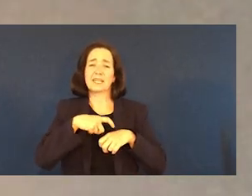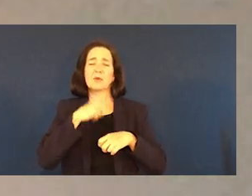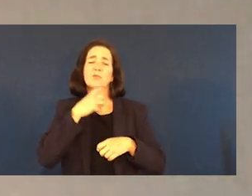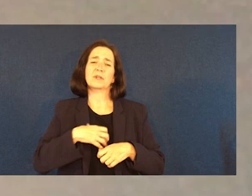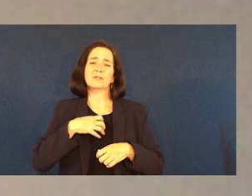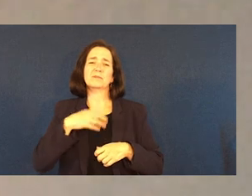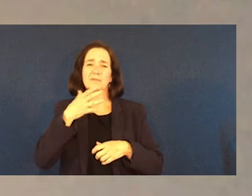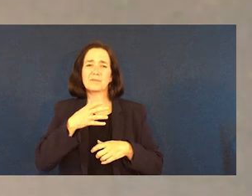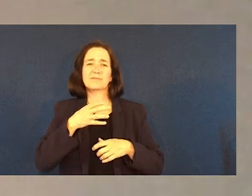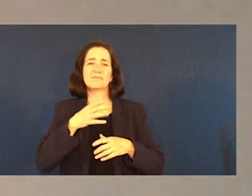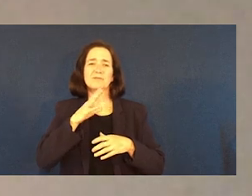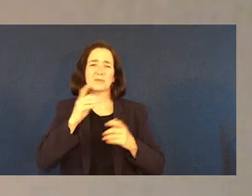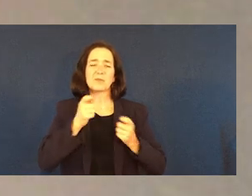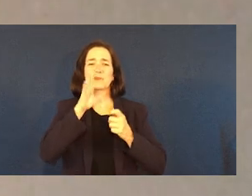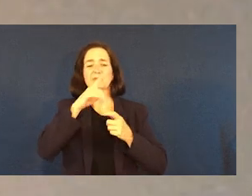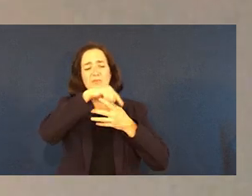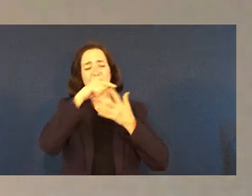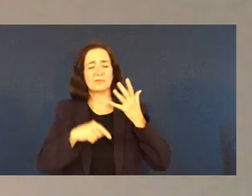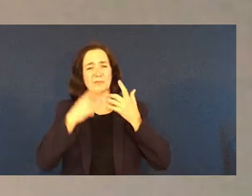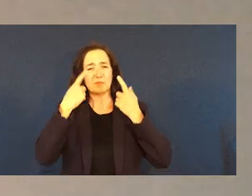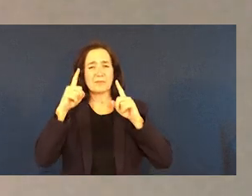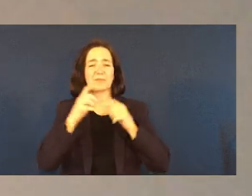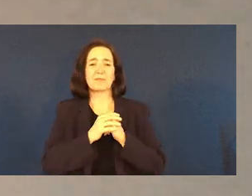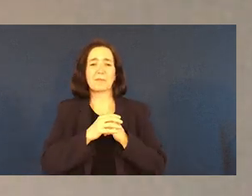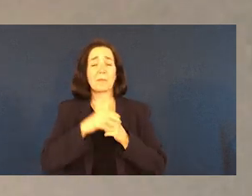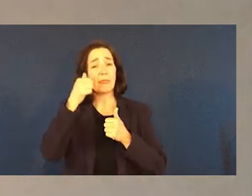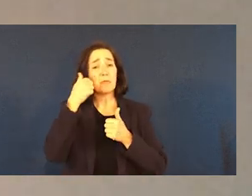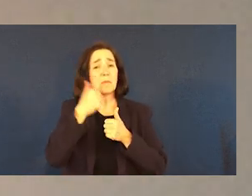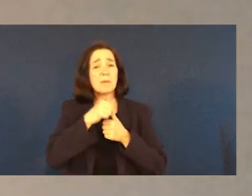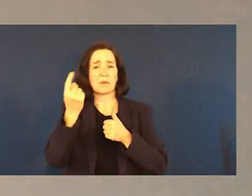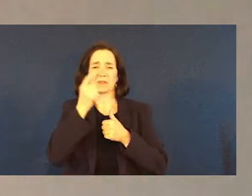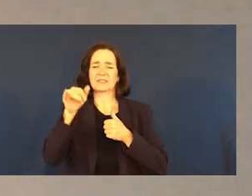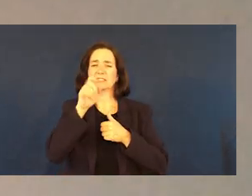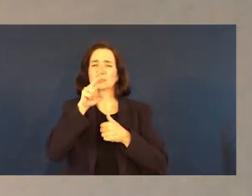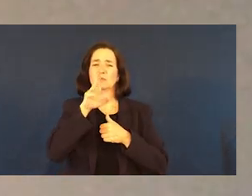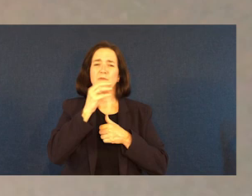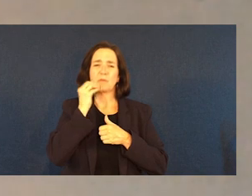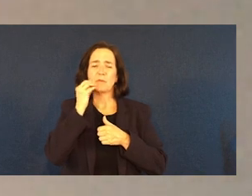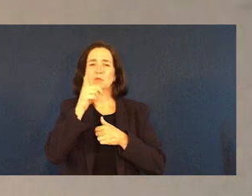celebrating all your achievements. Always remember that ETSU is home and that you should tell the story of our great institution.